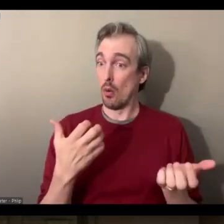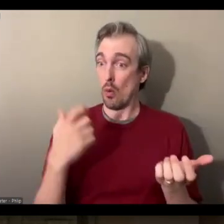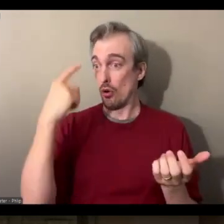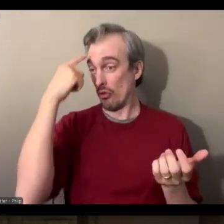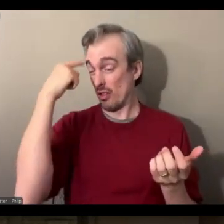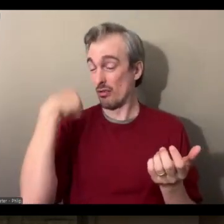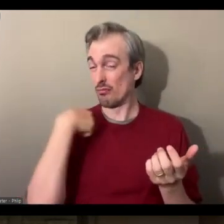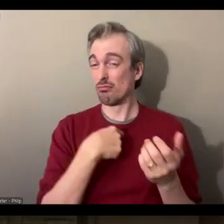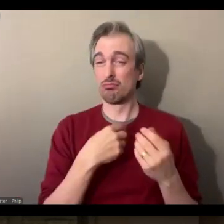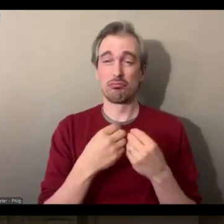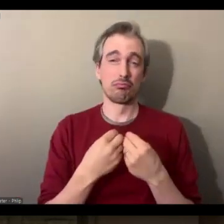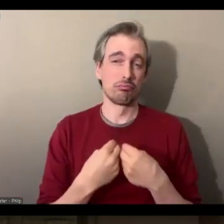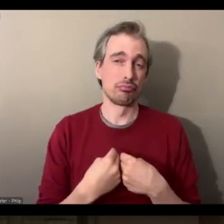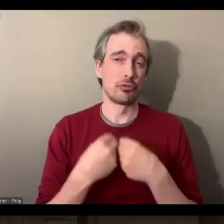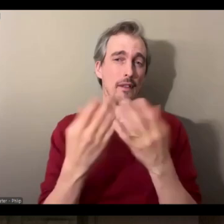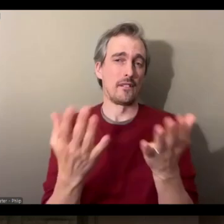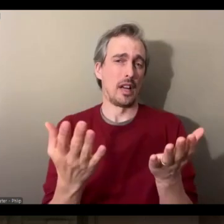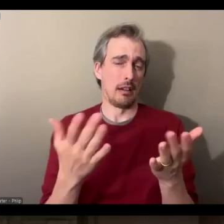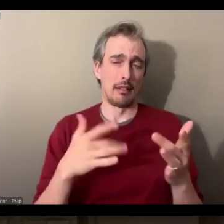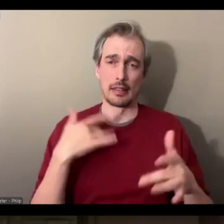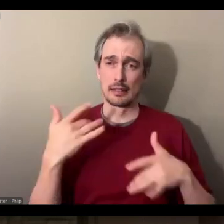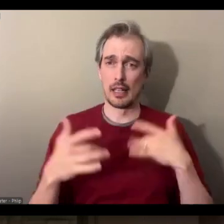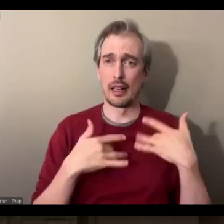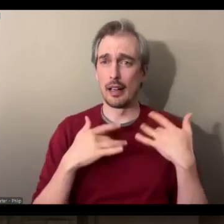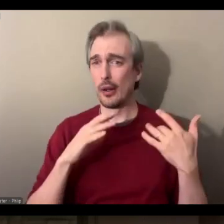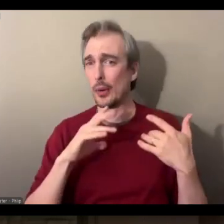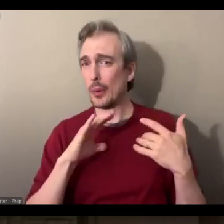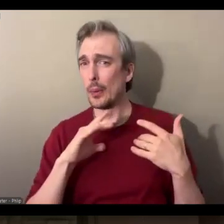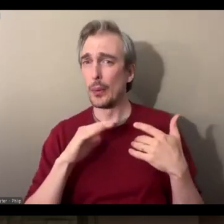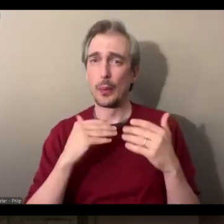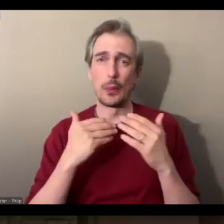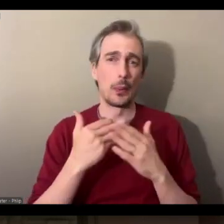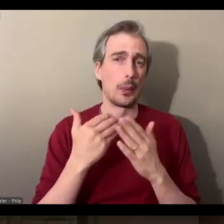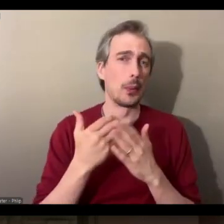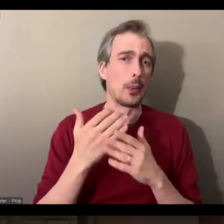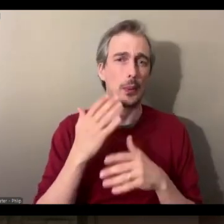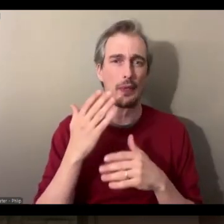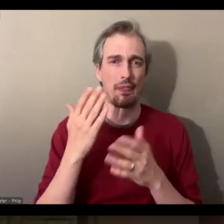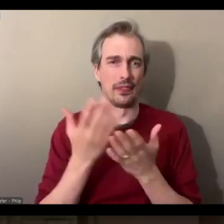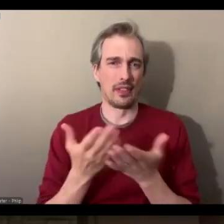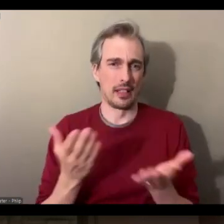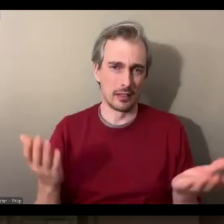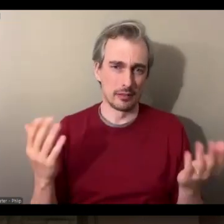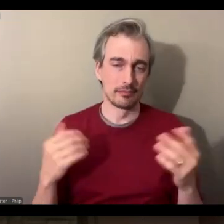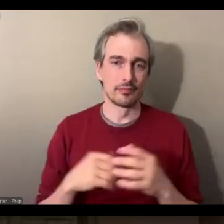brand-new purchase path experience. And I'm gonna get into this in a moment. Only two weeks after